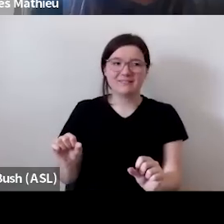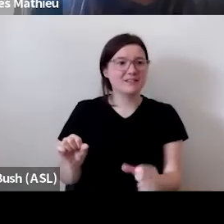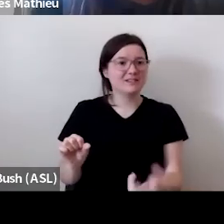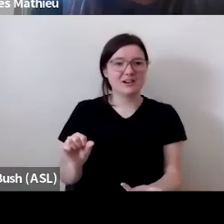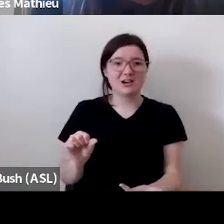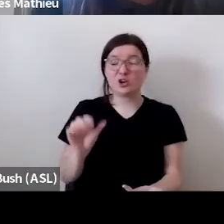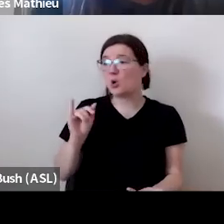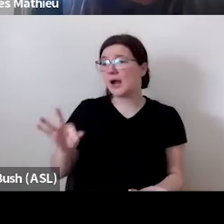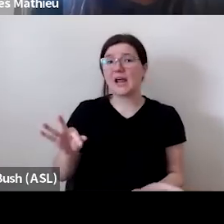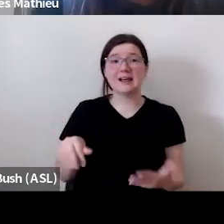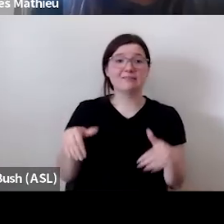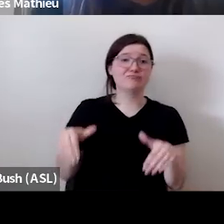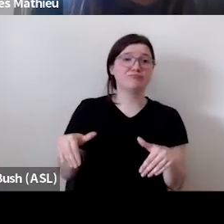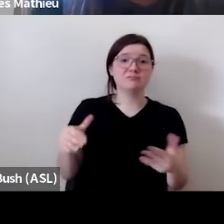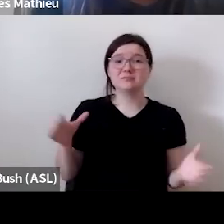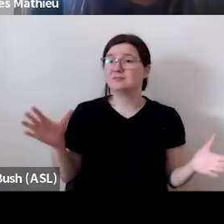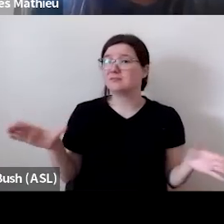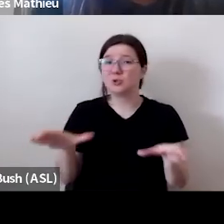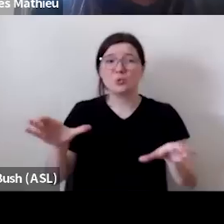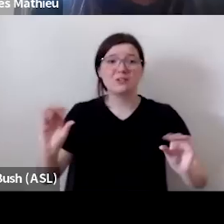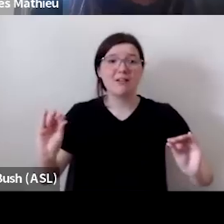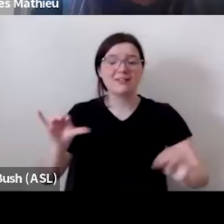then the individual cannot continue to live there.